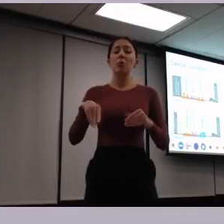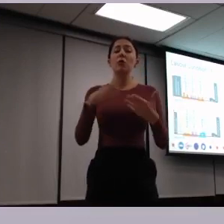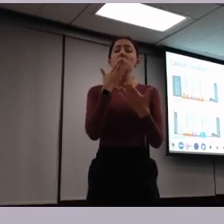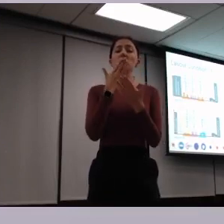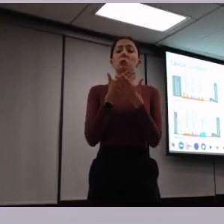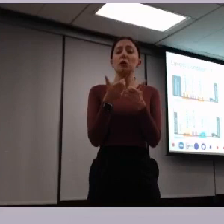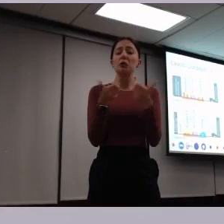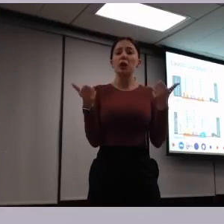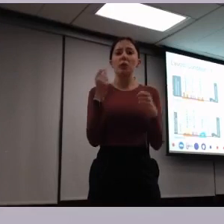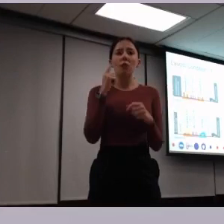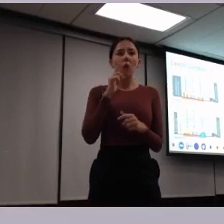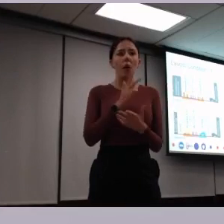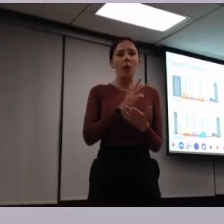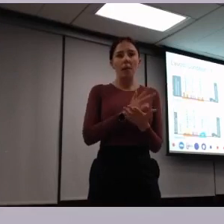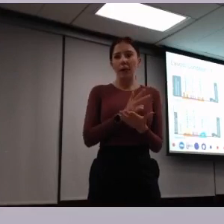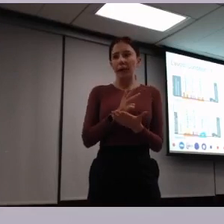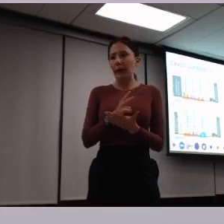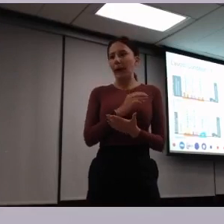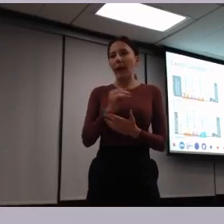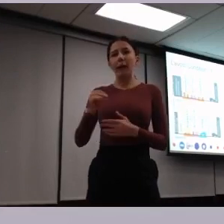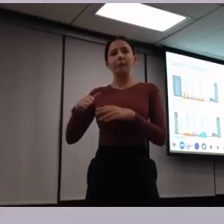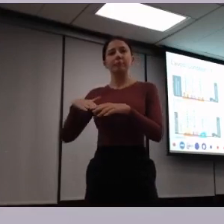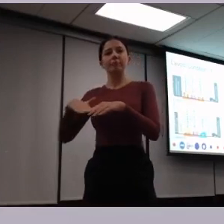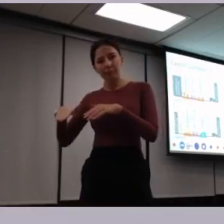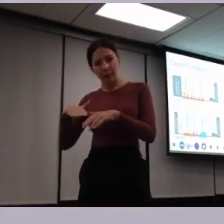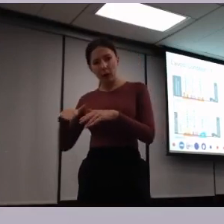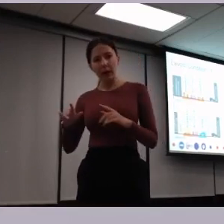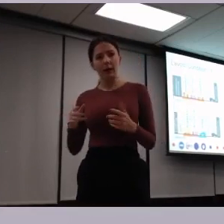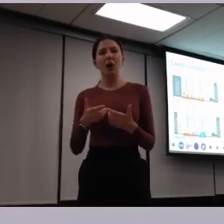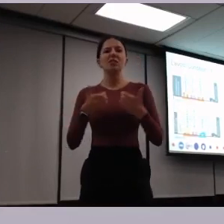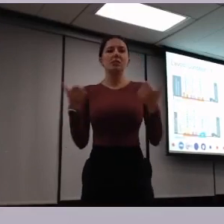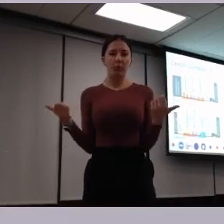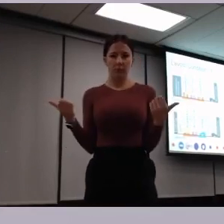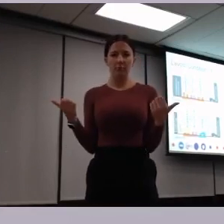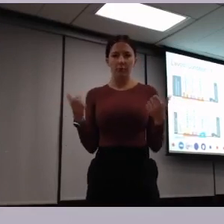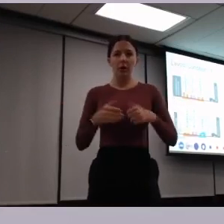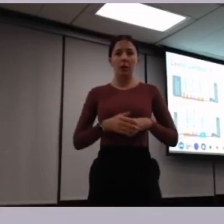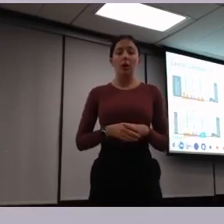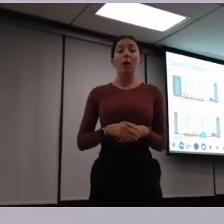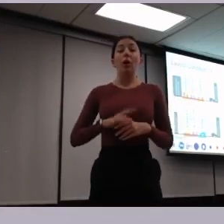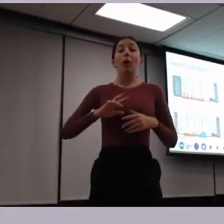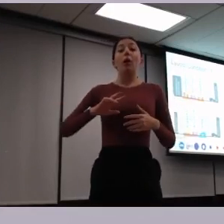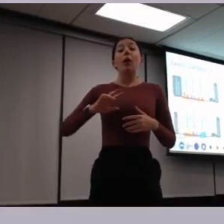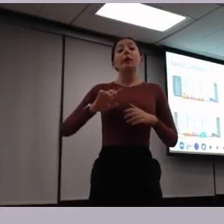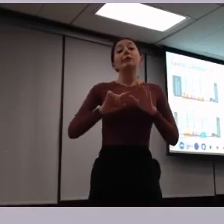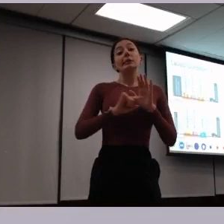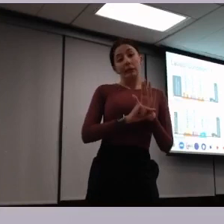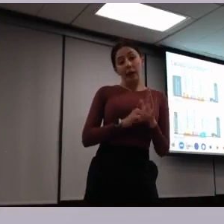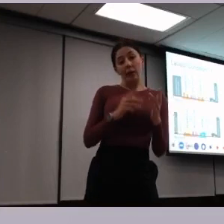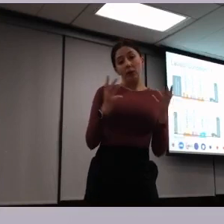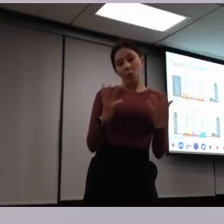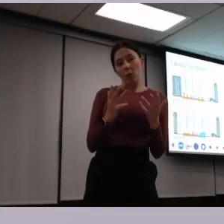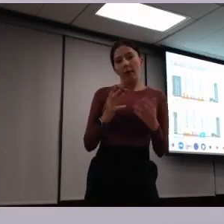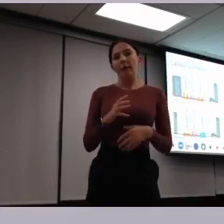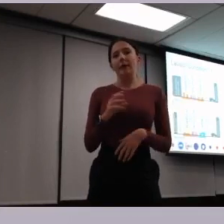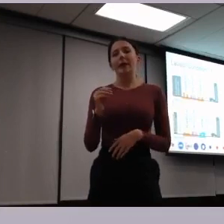You're an investor in traffic in this condition. However, the flip side of that is it does minimize programable spaces